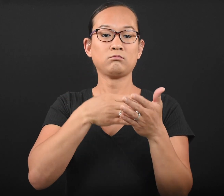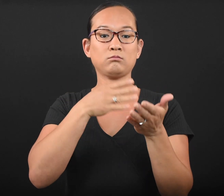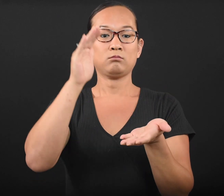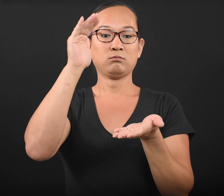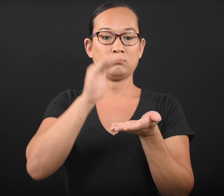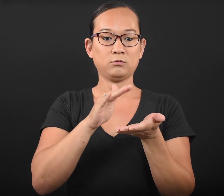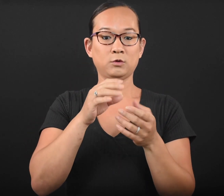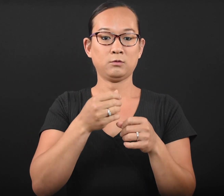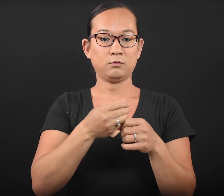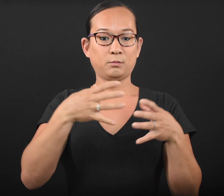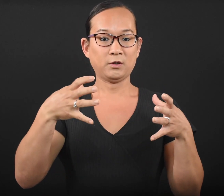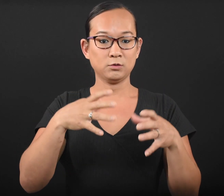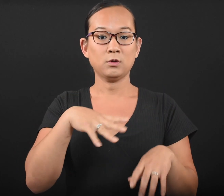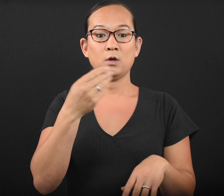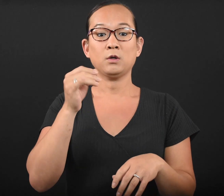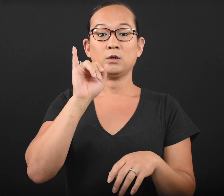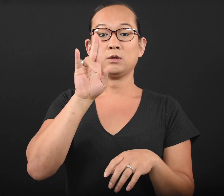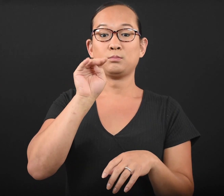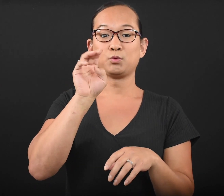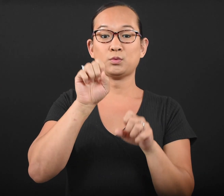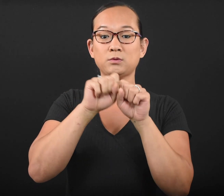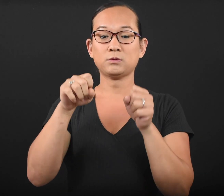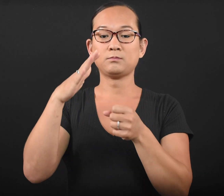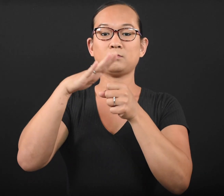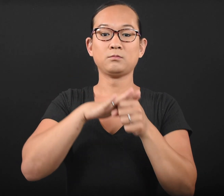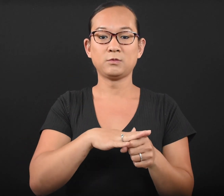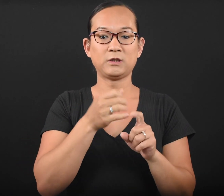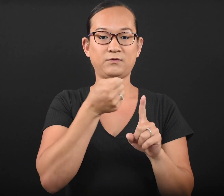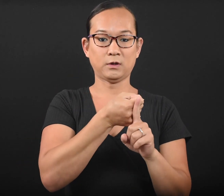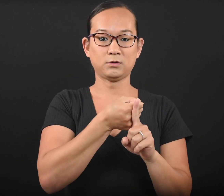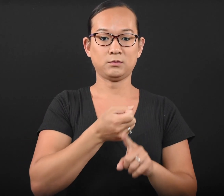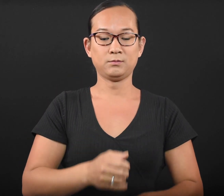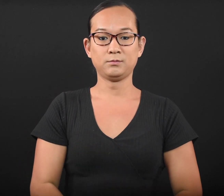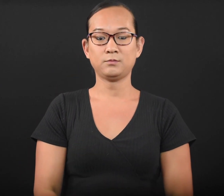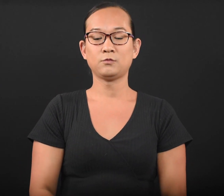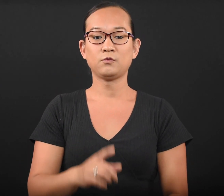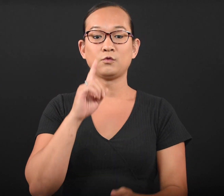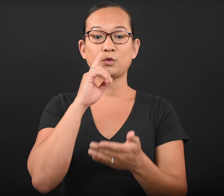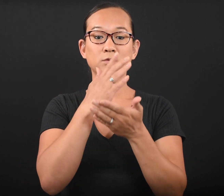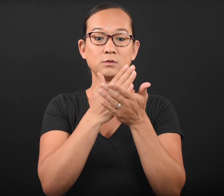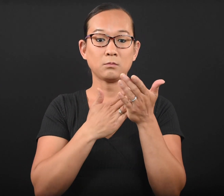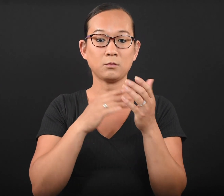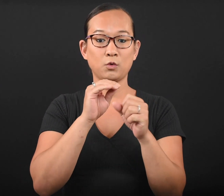used for its anti-inflammatory and immunosuppressive effects. For some COVID-19